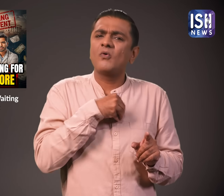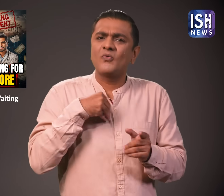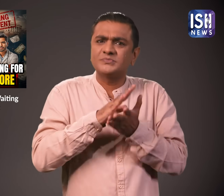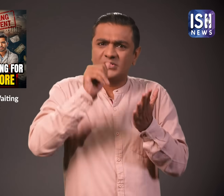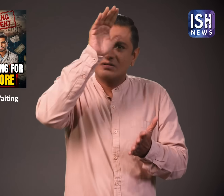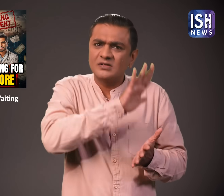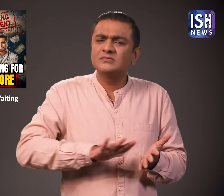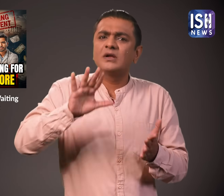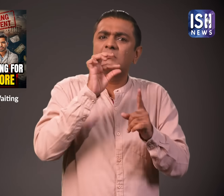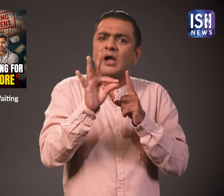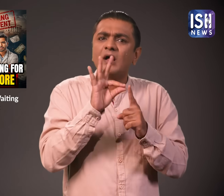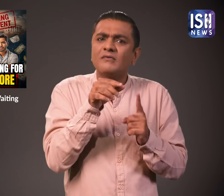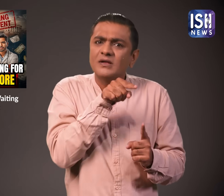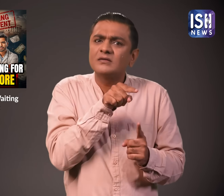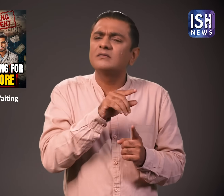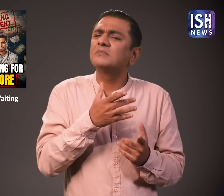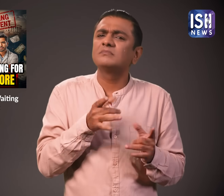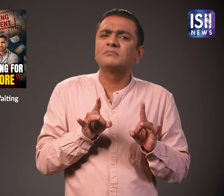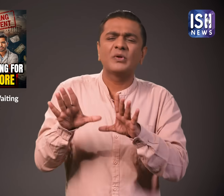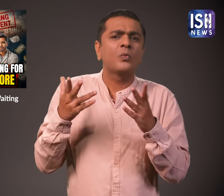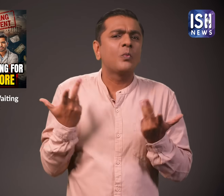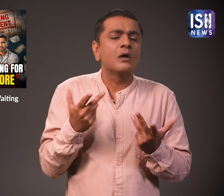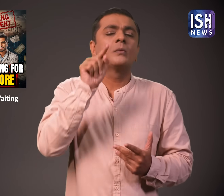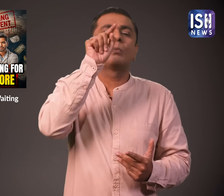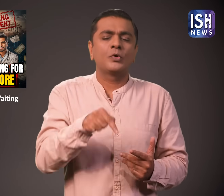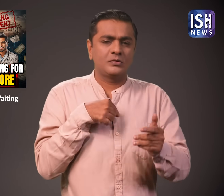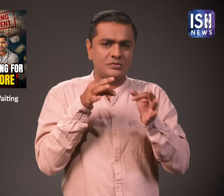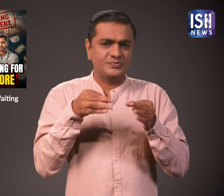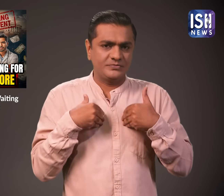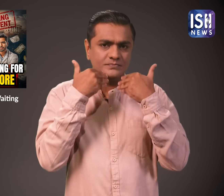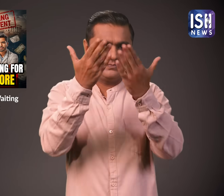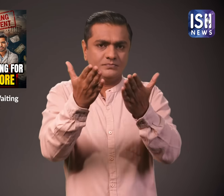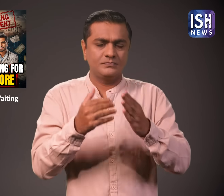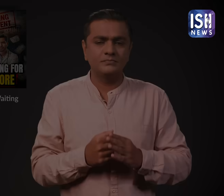Let me now explain why private hospitals are refusing treatment under Ayushman Bharat.